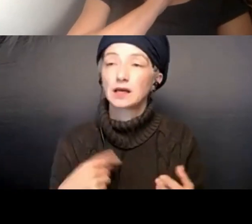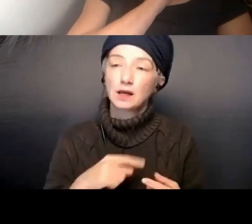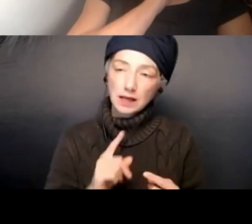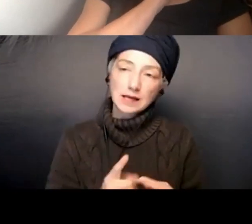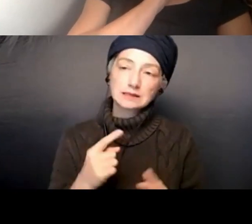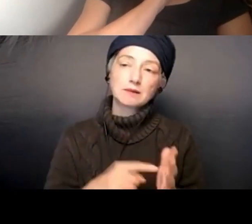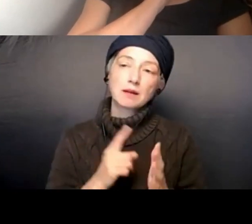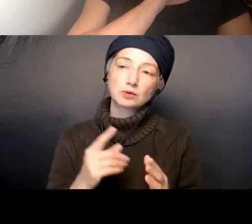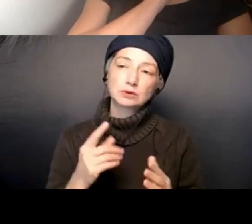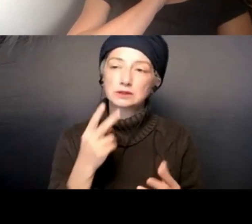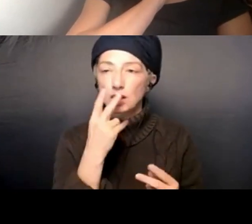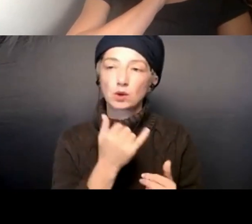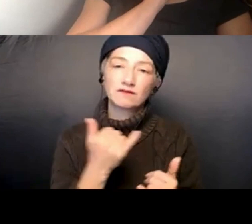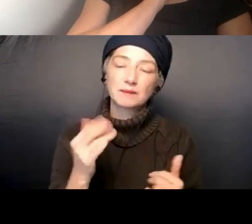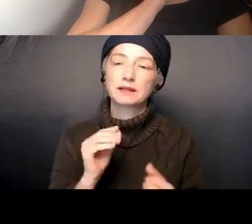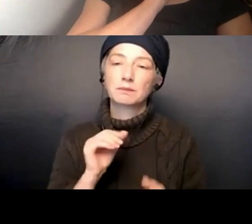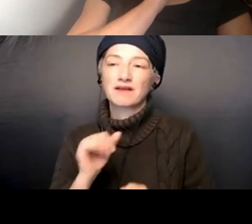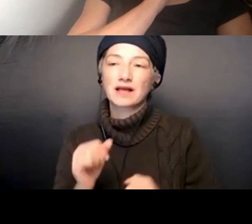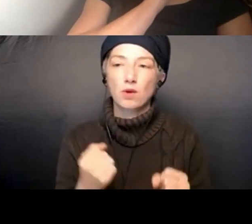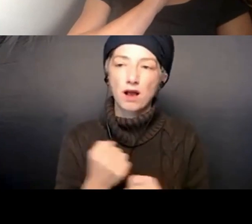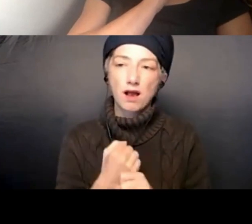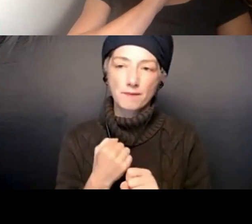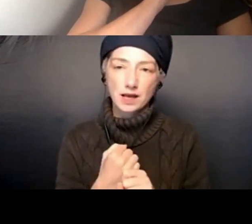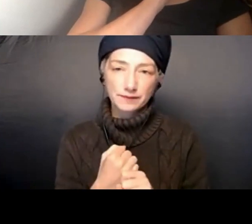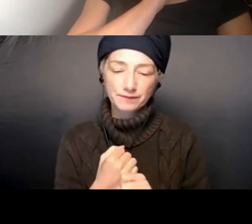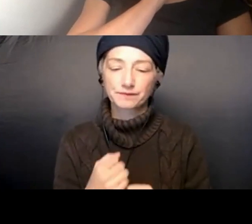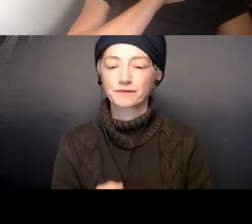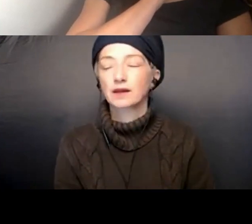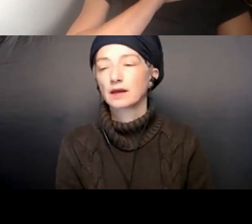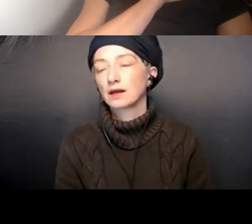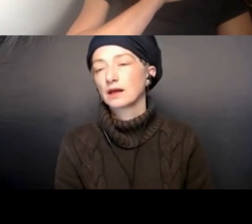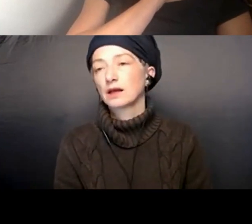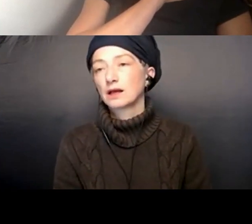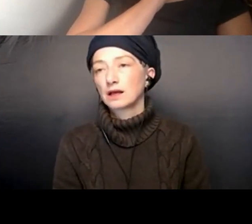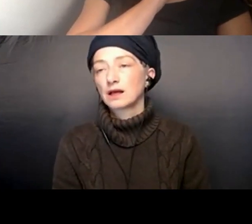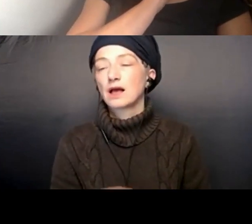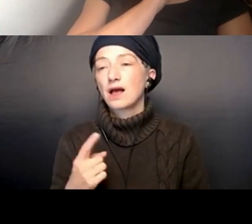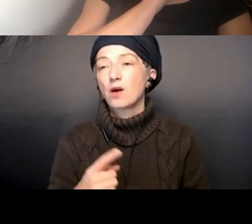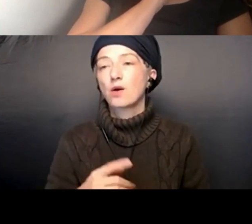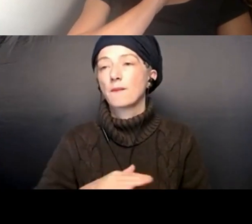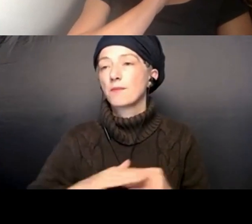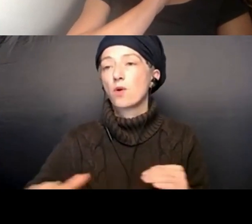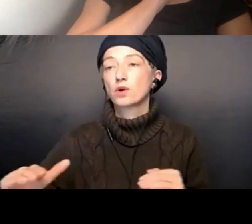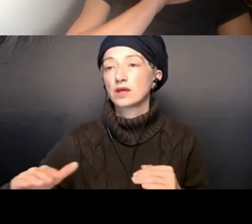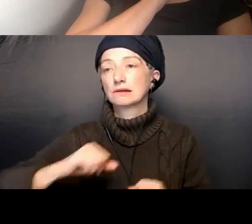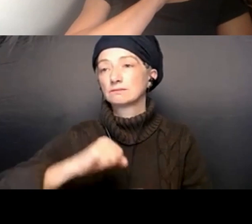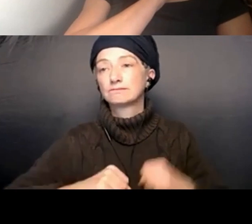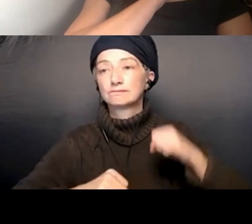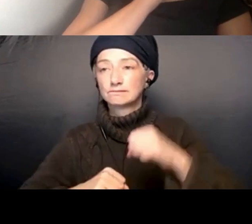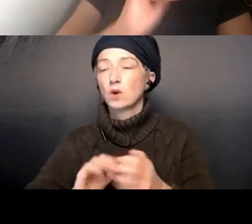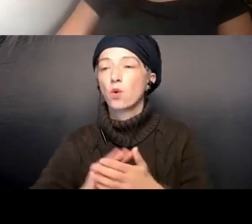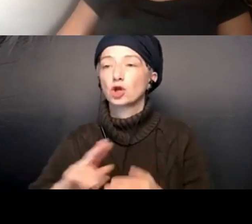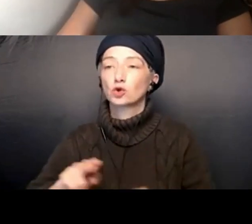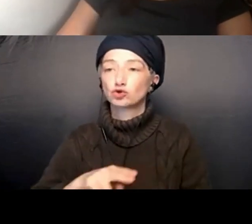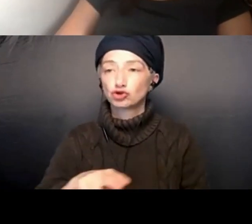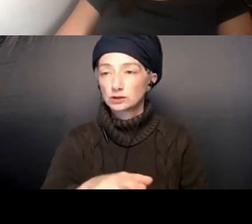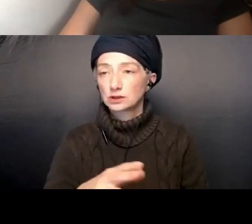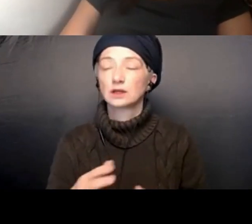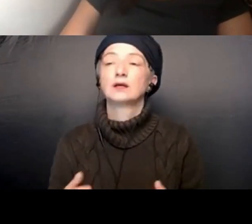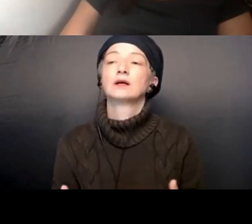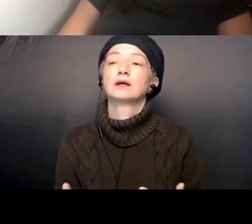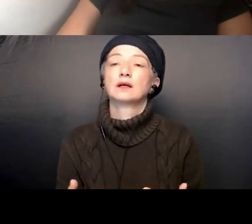Particularly also we were thinking about things like crawling or sliding on floors. And we both have such...